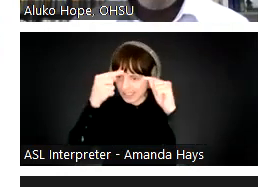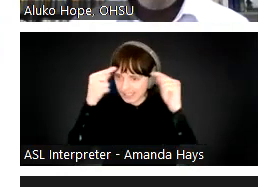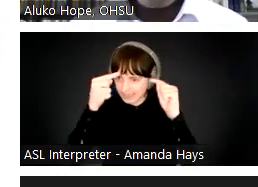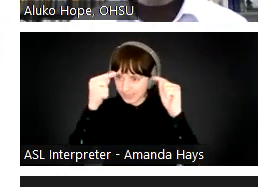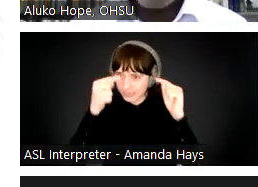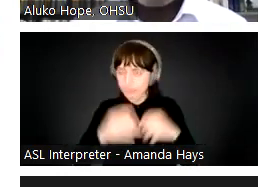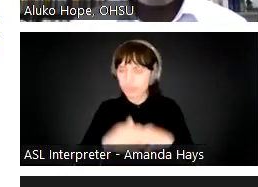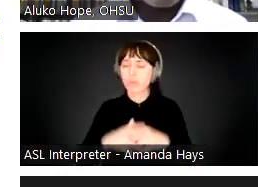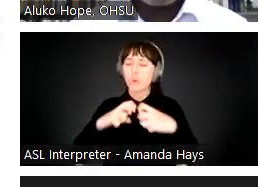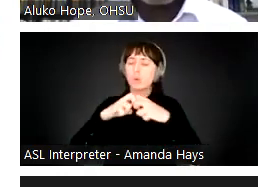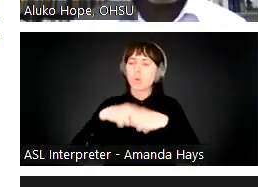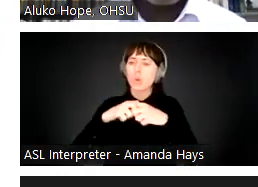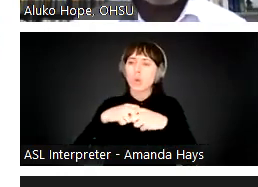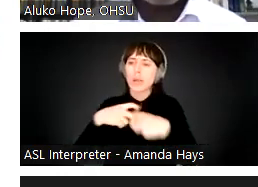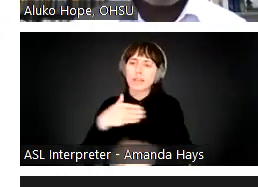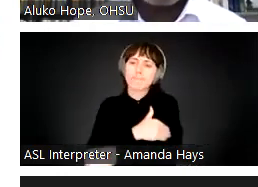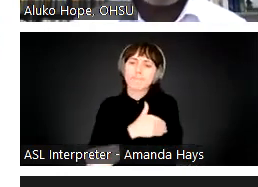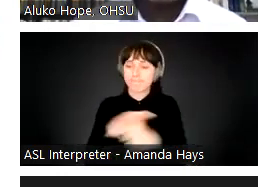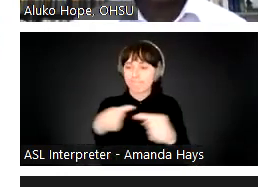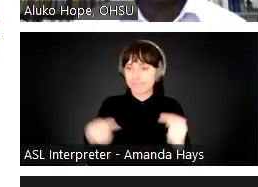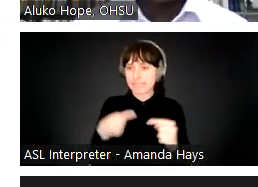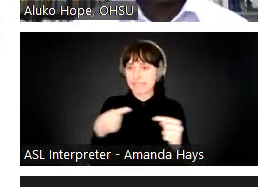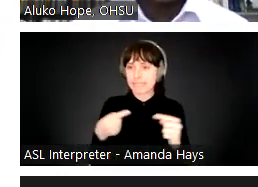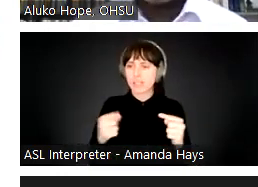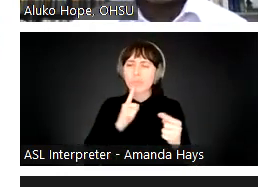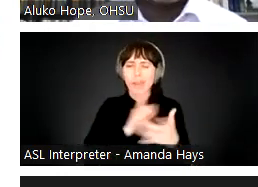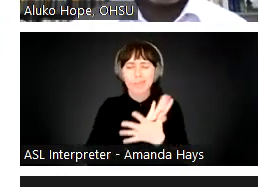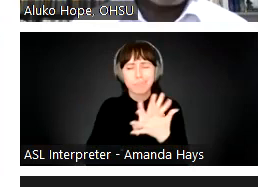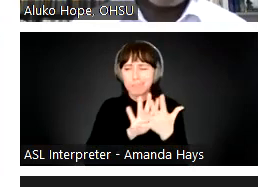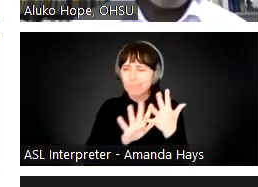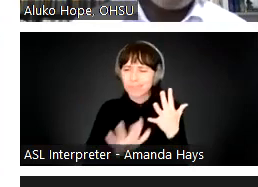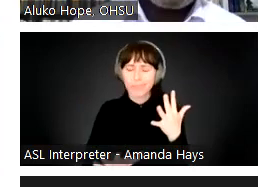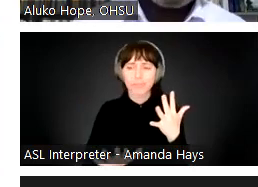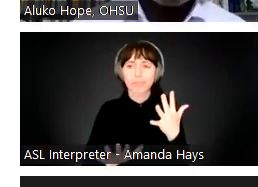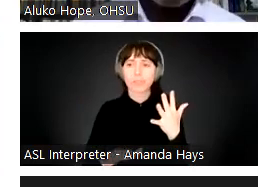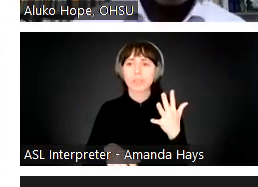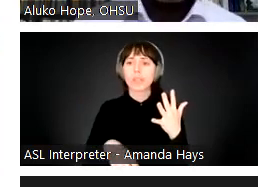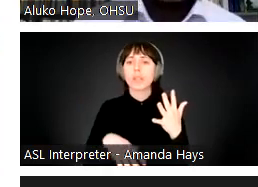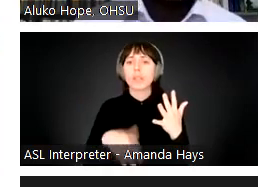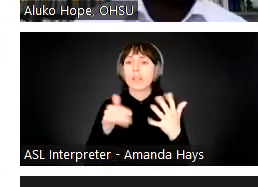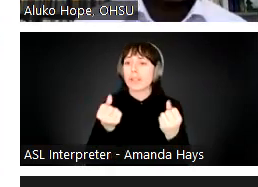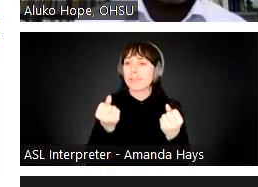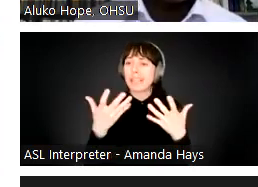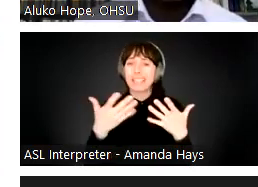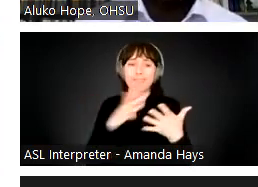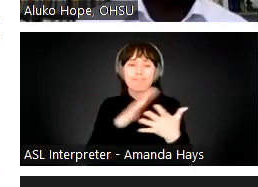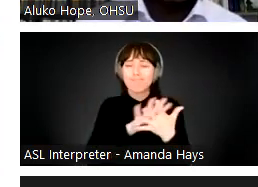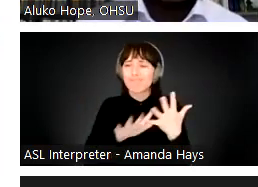Joint and muscle pains, and any number of symptoms. Often, the many number of symptoms that we won't list here come in